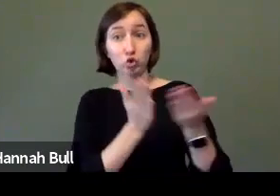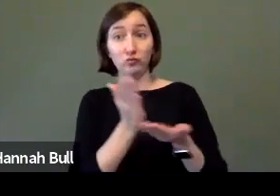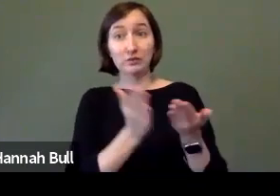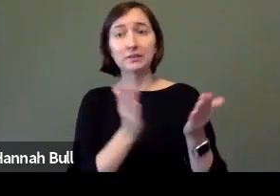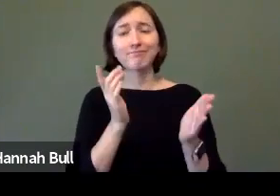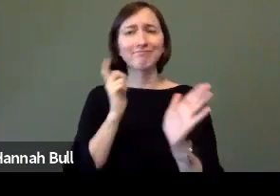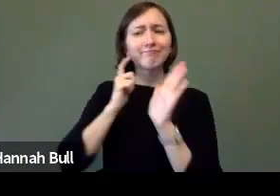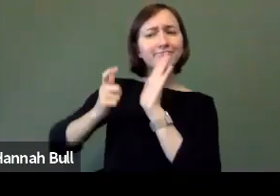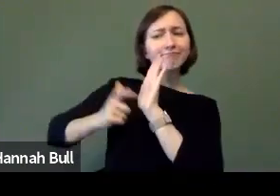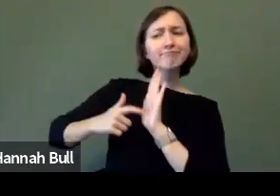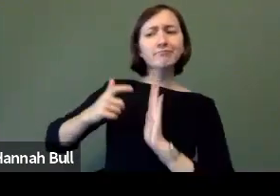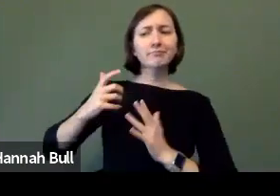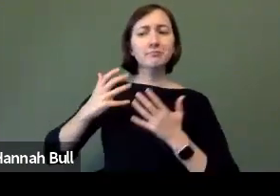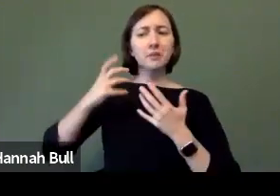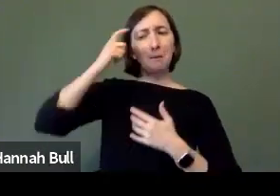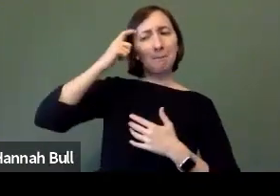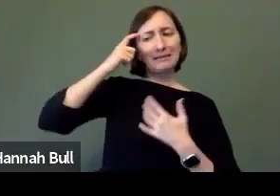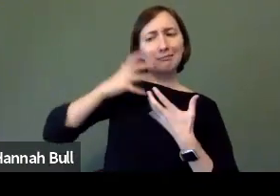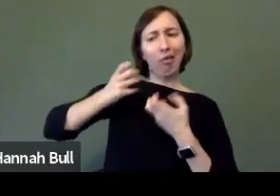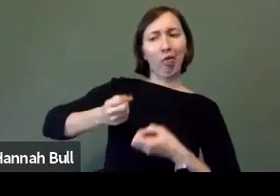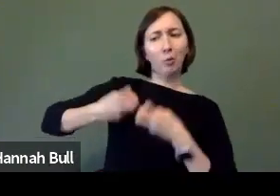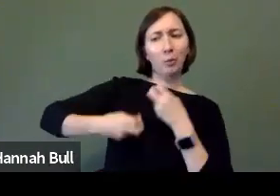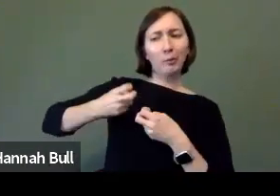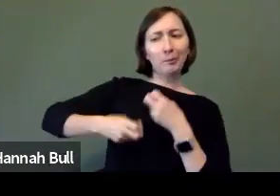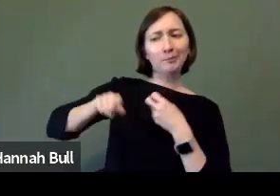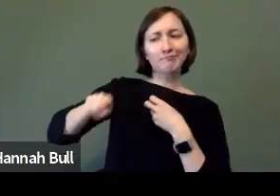of mental health difficulties within the disability community.